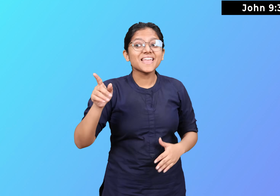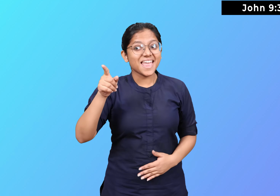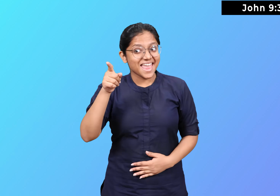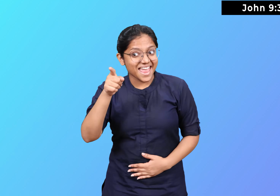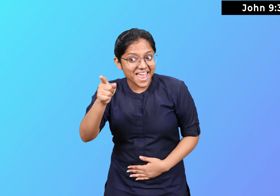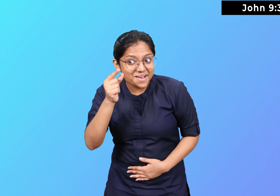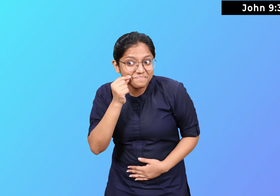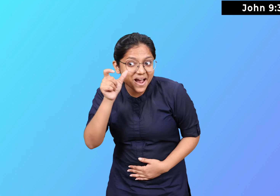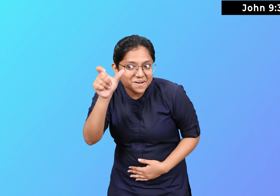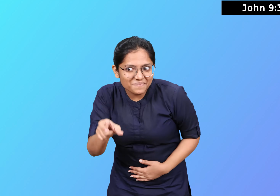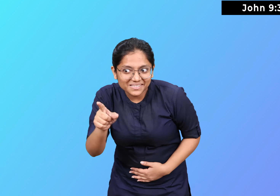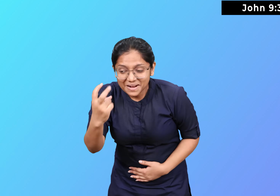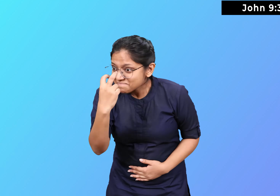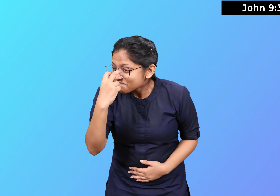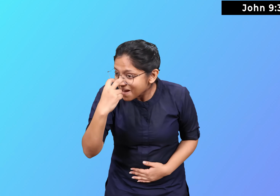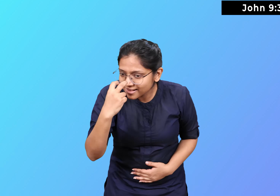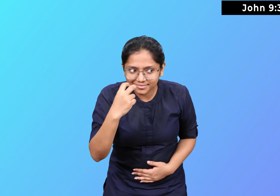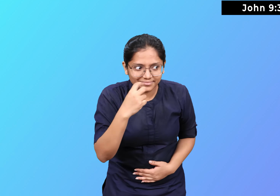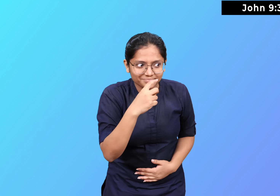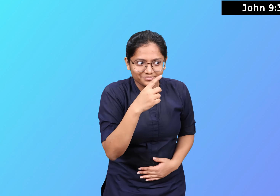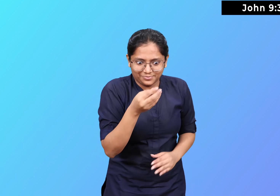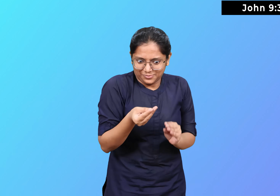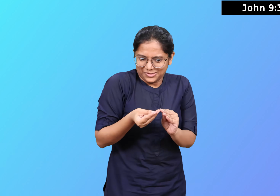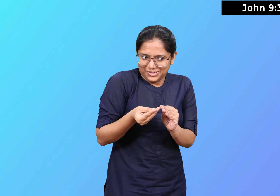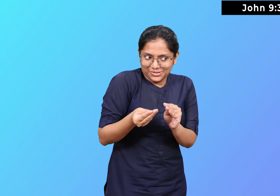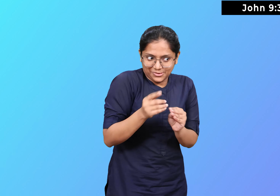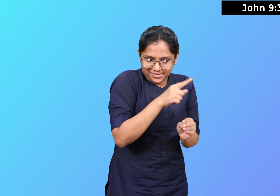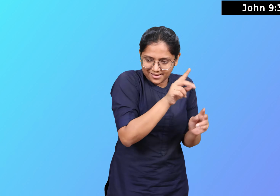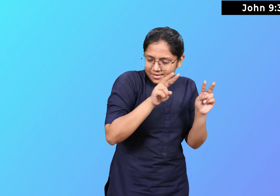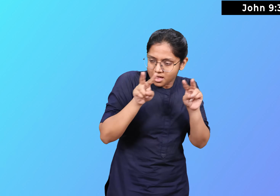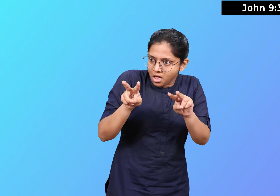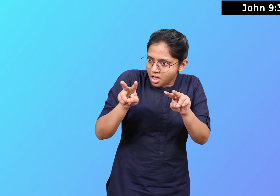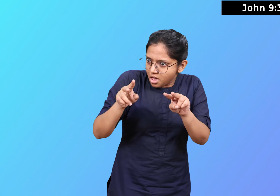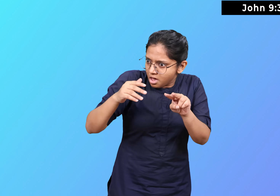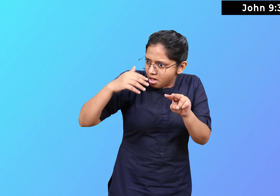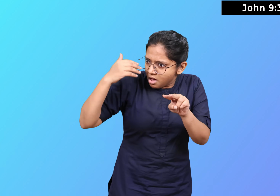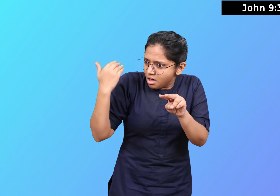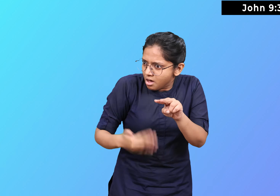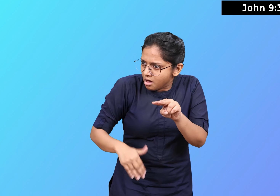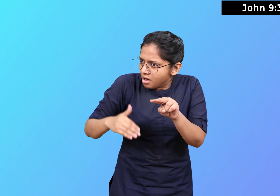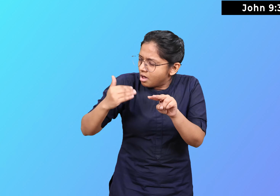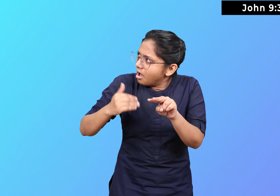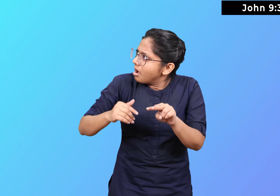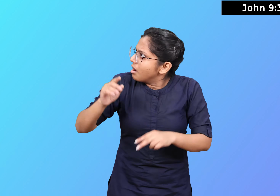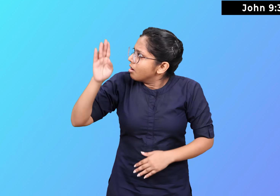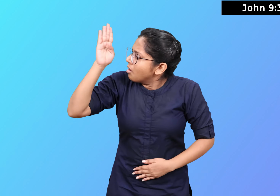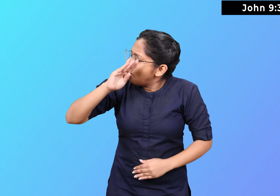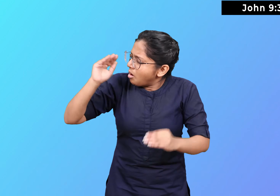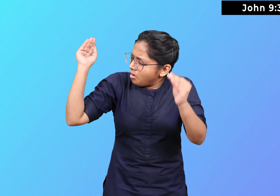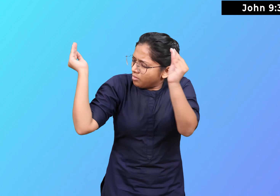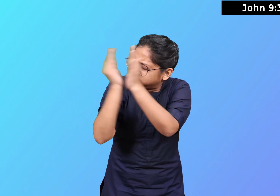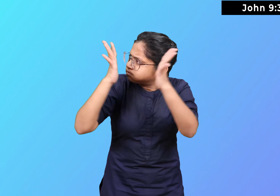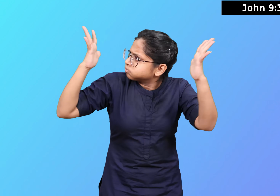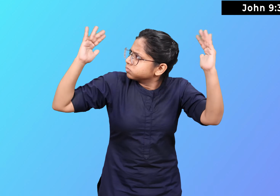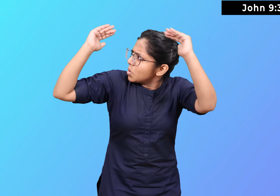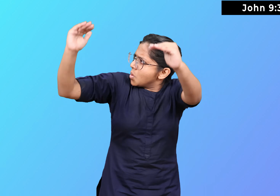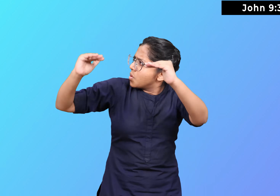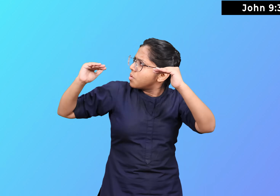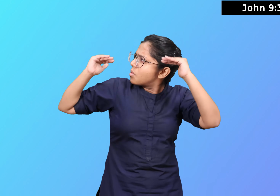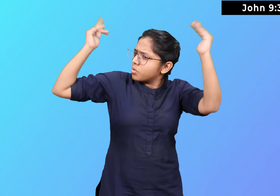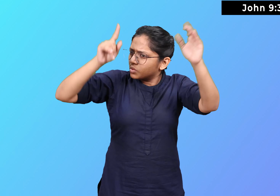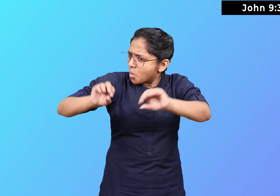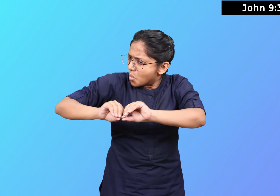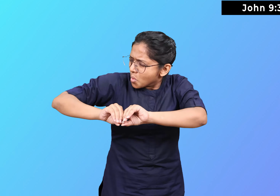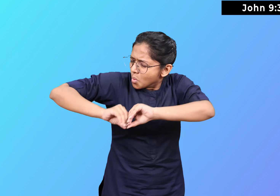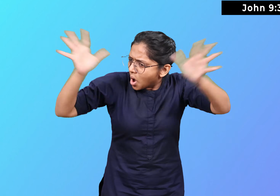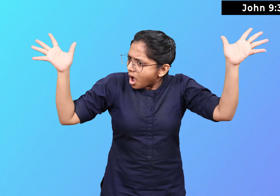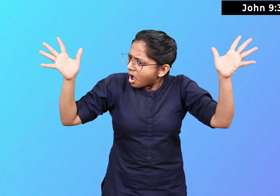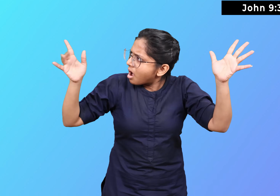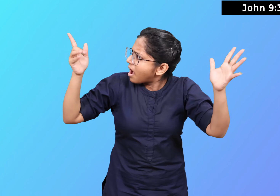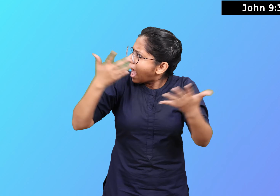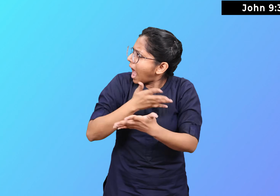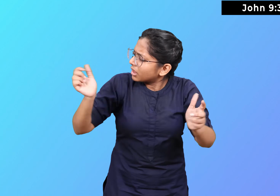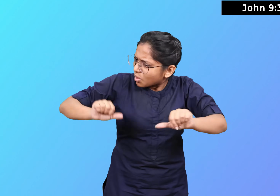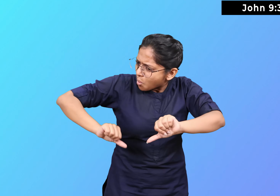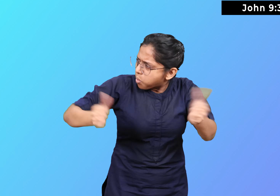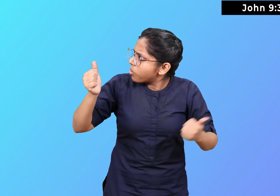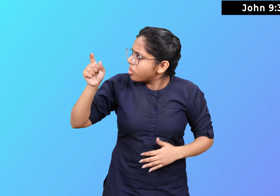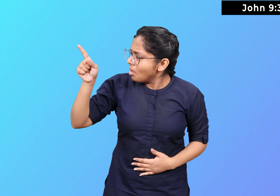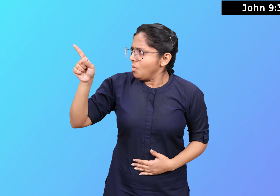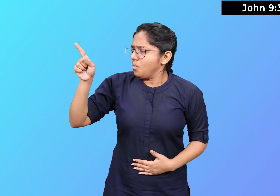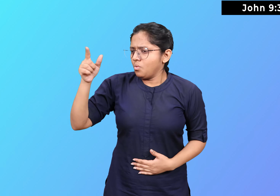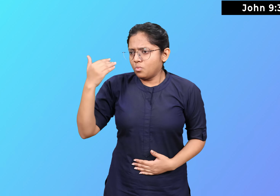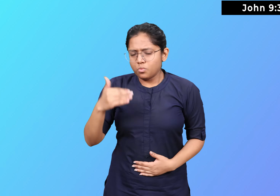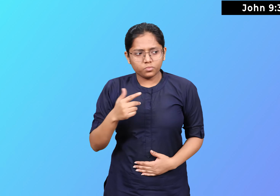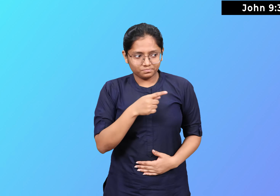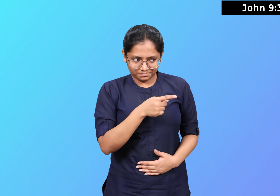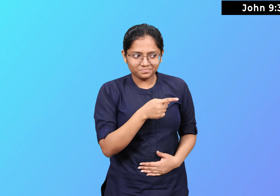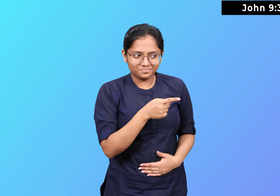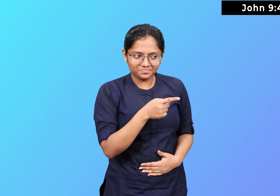He was born blind so that he could be used to show what great things God can do.